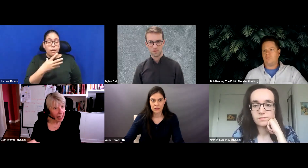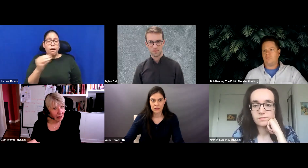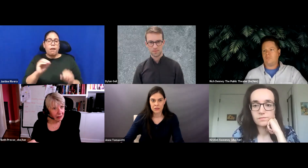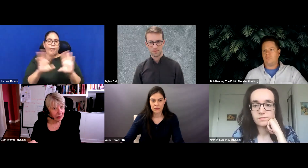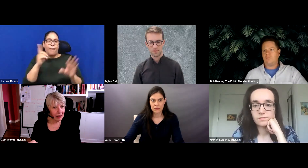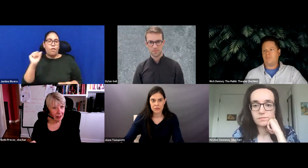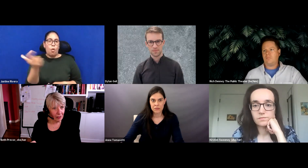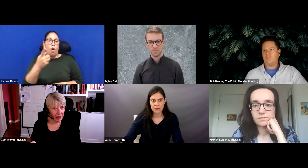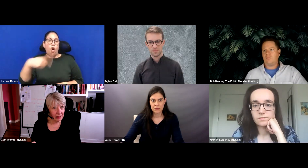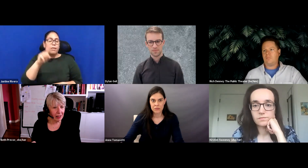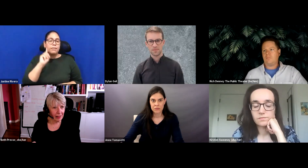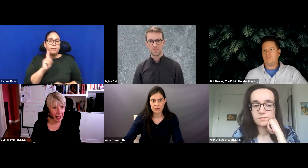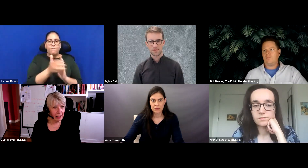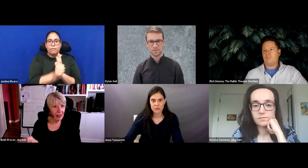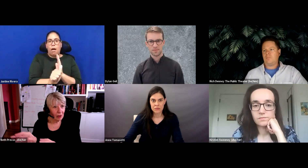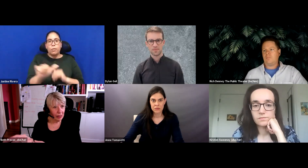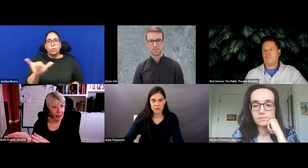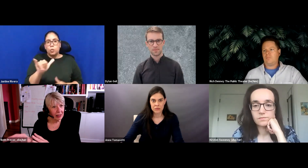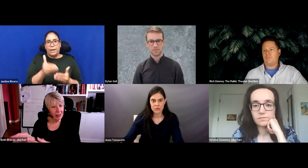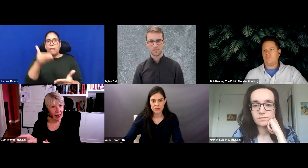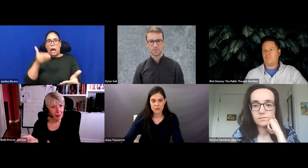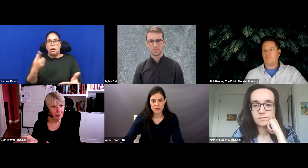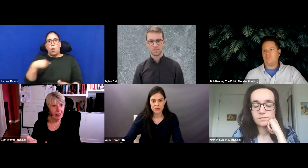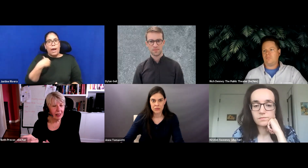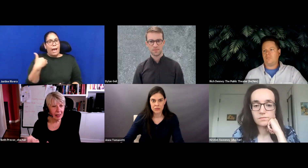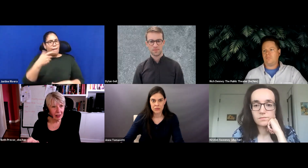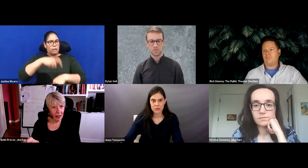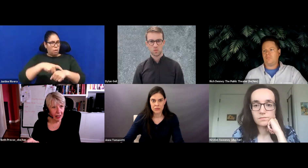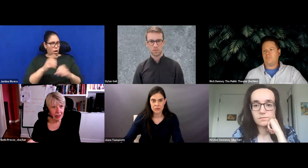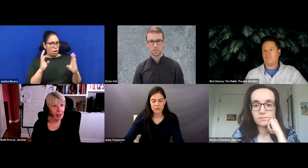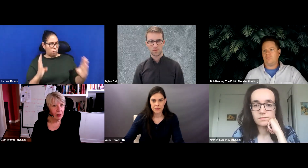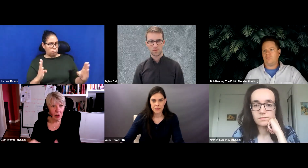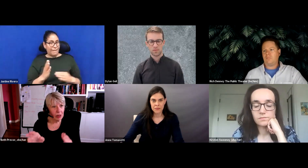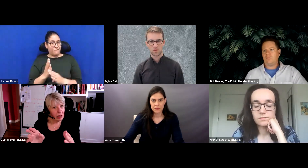talent in advance that we had this time in advance. But once